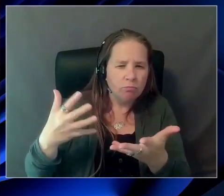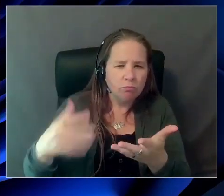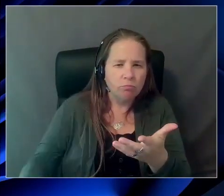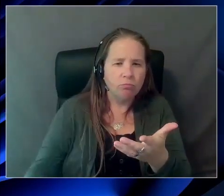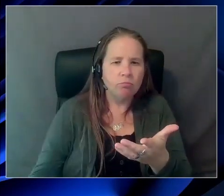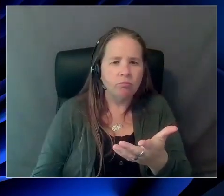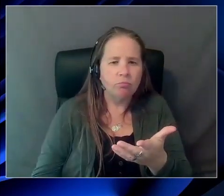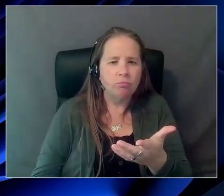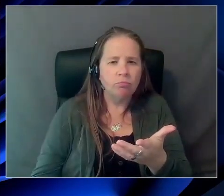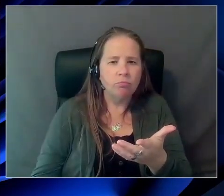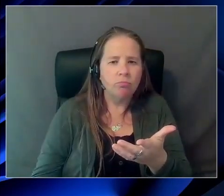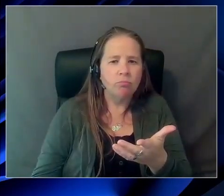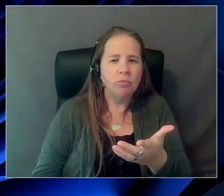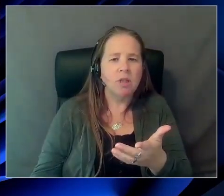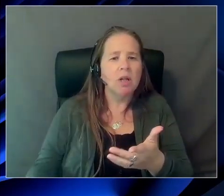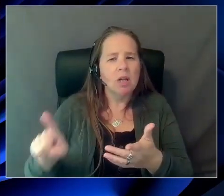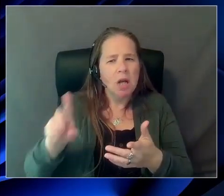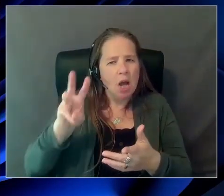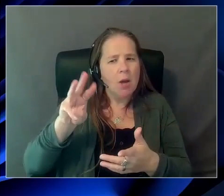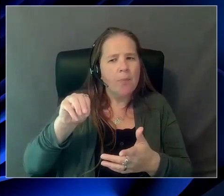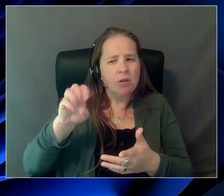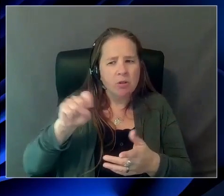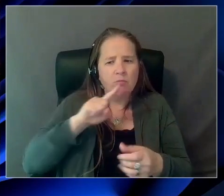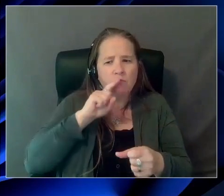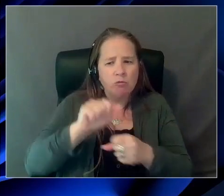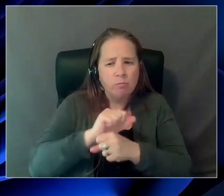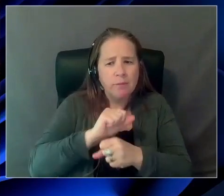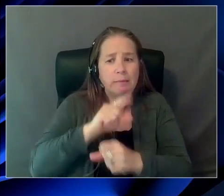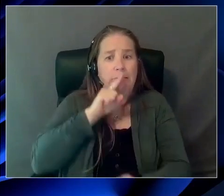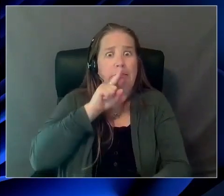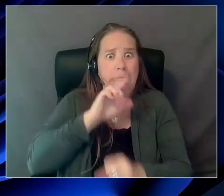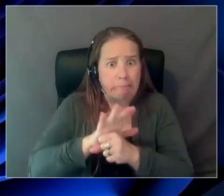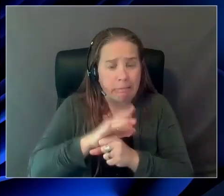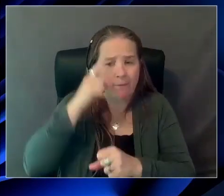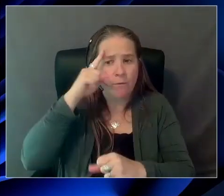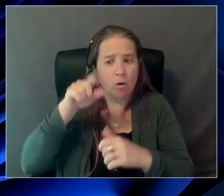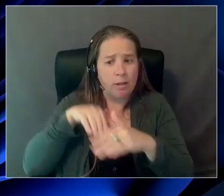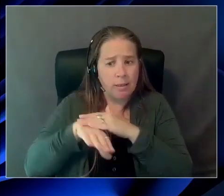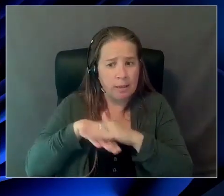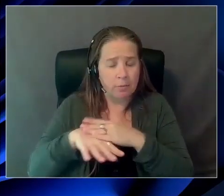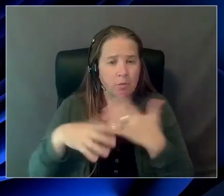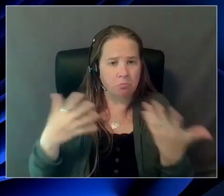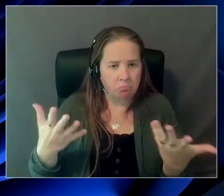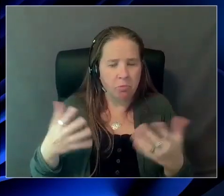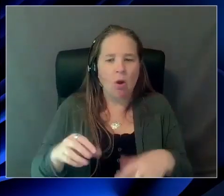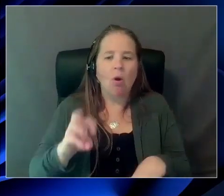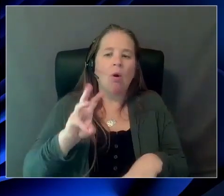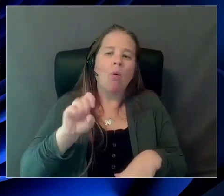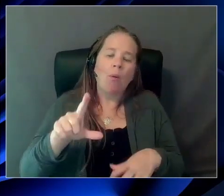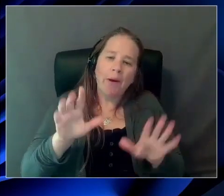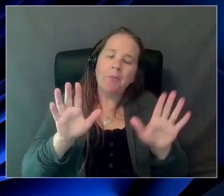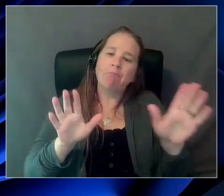is Microsoft truly committed to accessibility? Well, I wanted to speak to this just for one second.